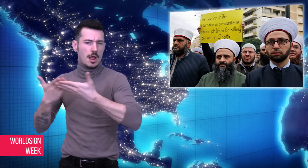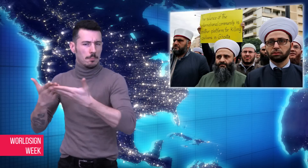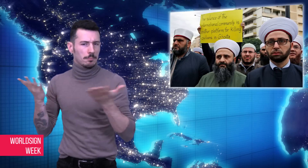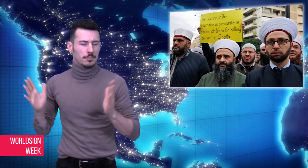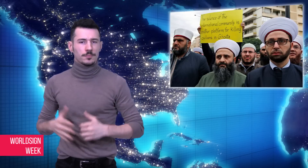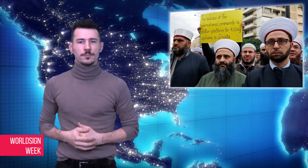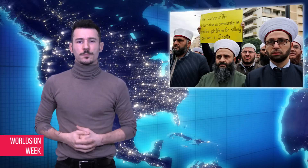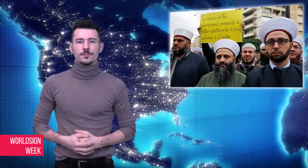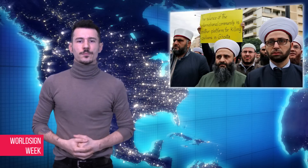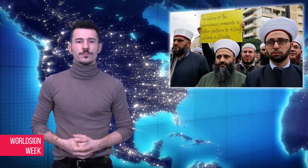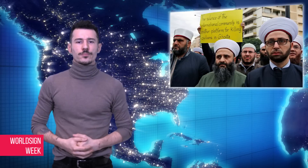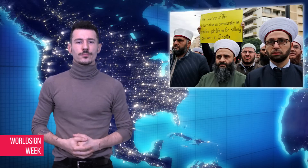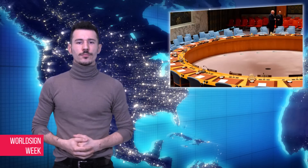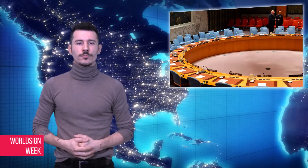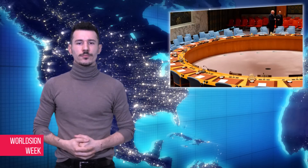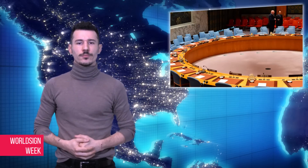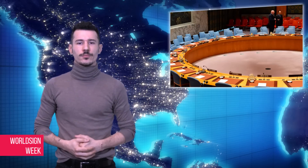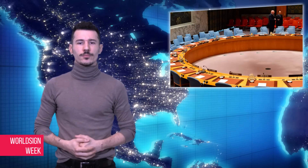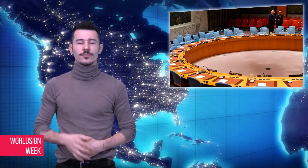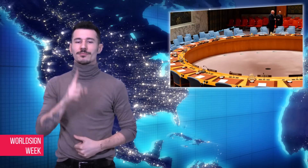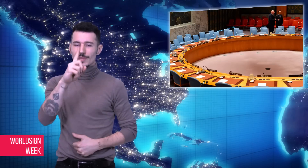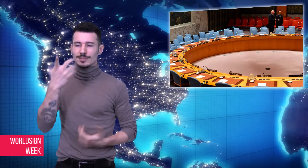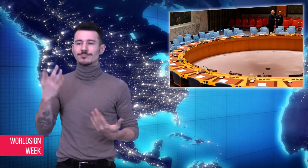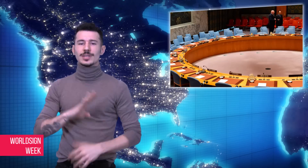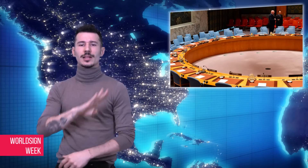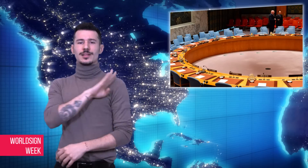troops’ use of chlorine gas furthered the